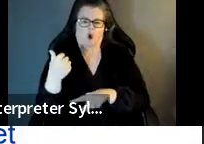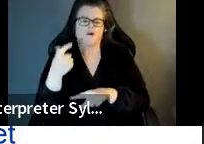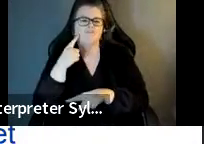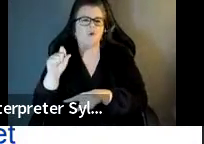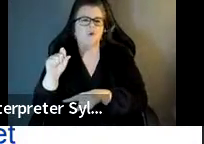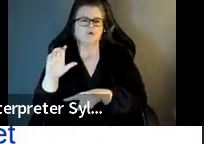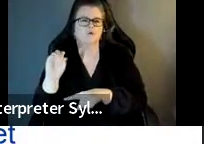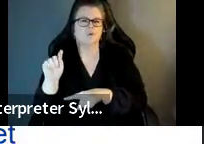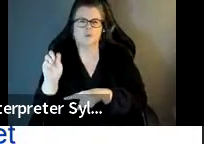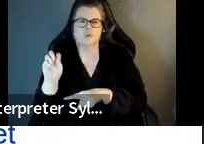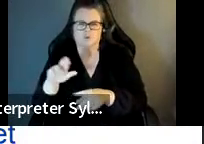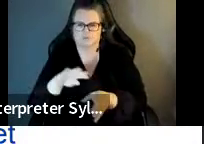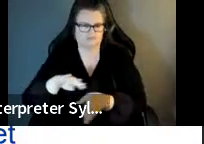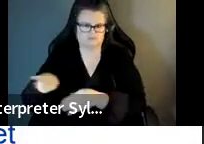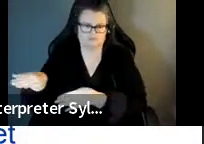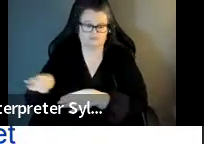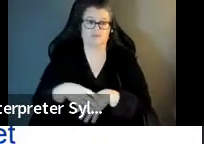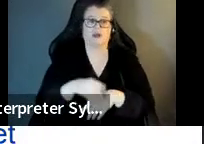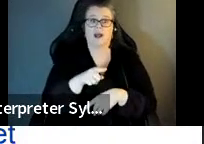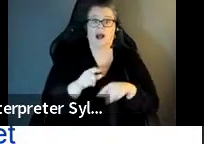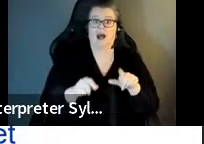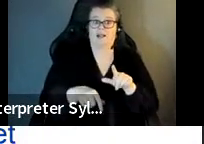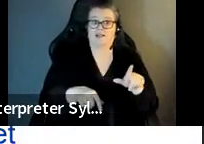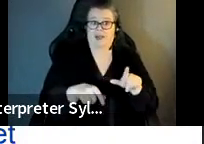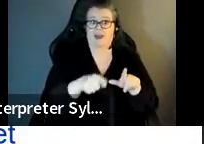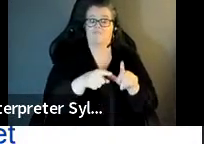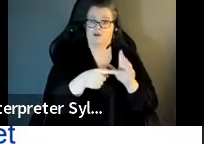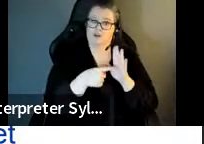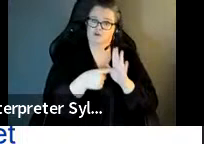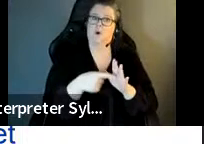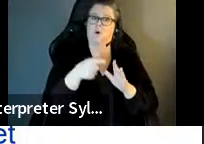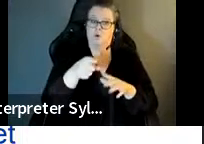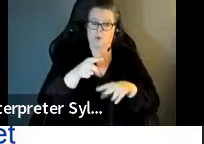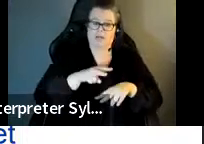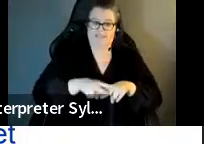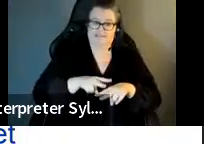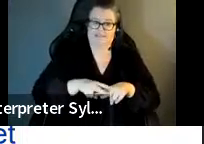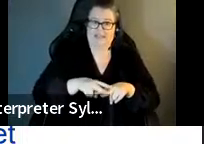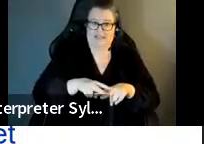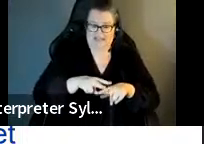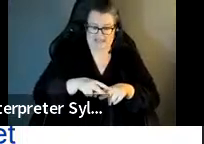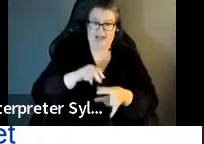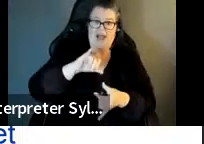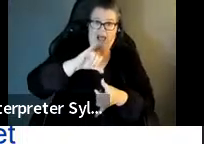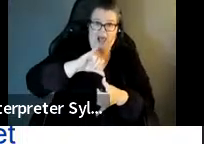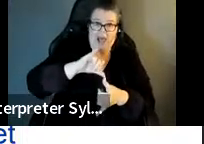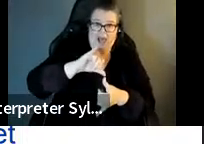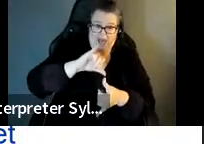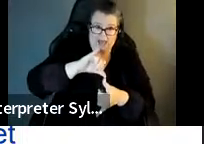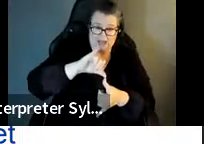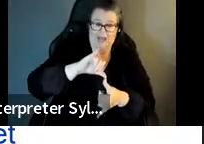The image panel on the left shows you the seat height distribution for users of manual wheelchairs.